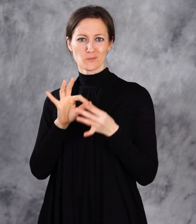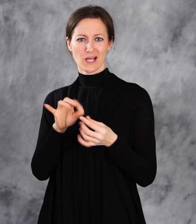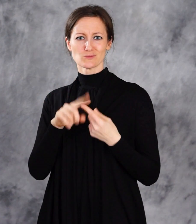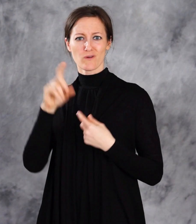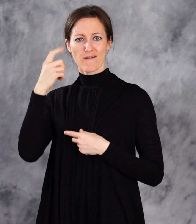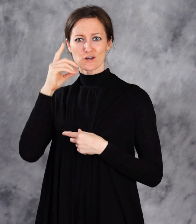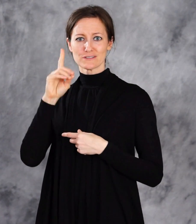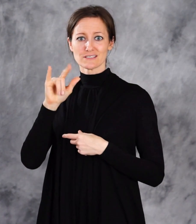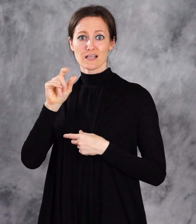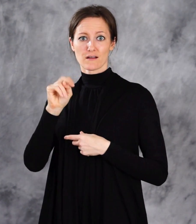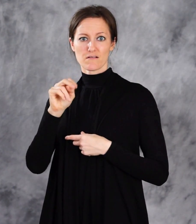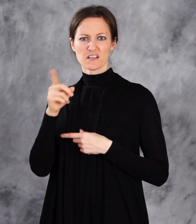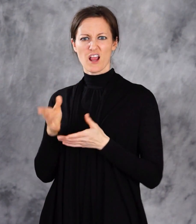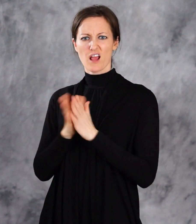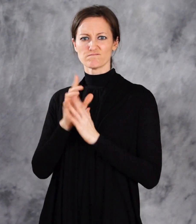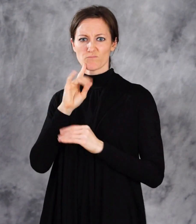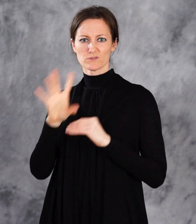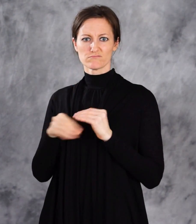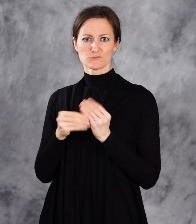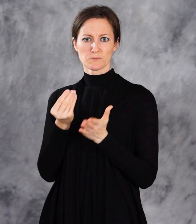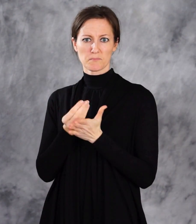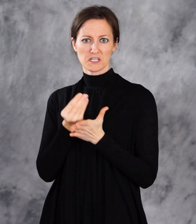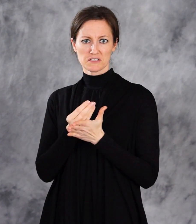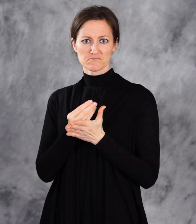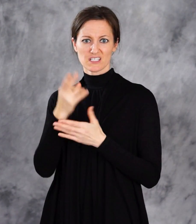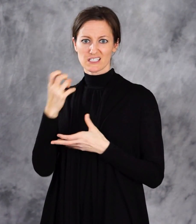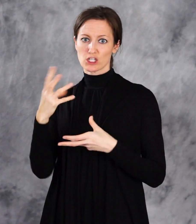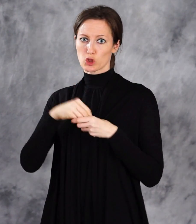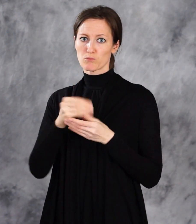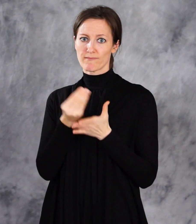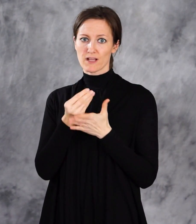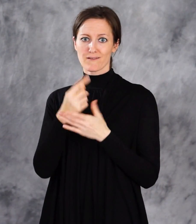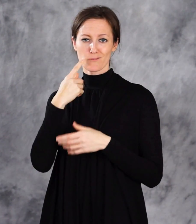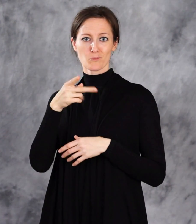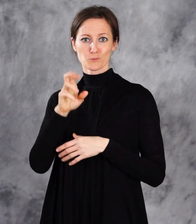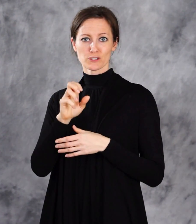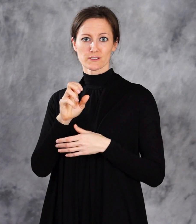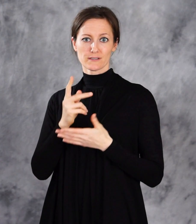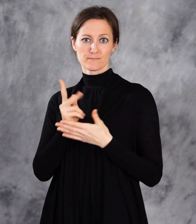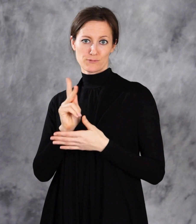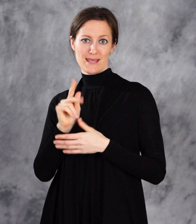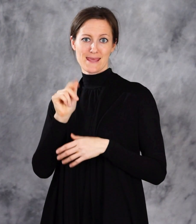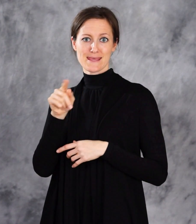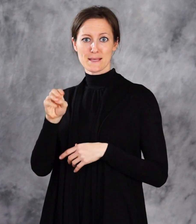on all of the items for which Governor Dayton is asking for additional money. He included funding for Pre-K at the Metro Deaf School